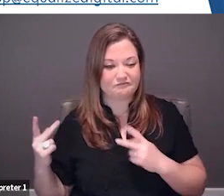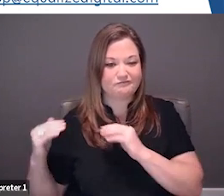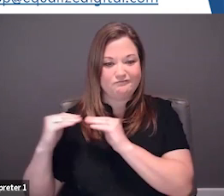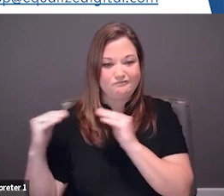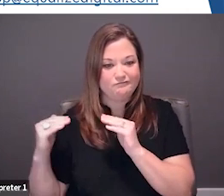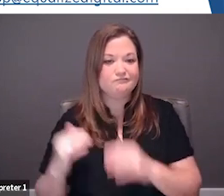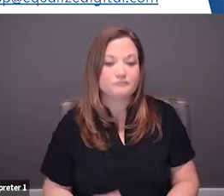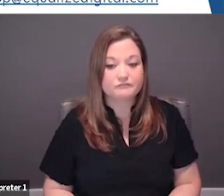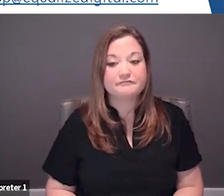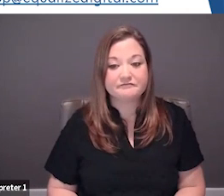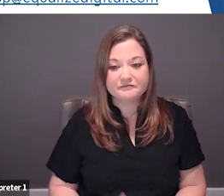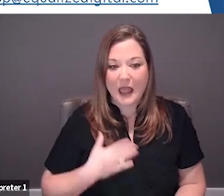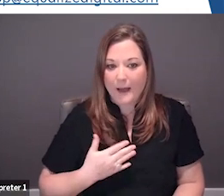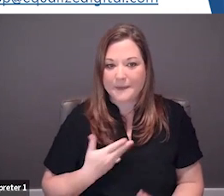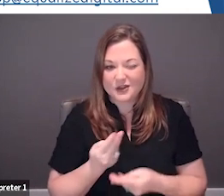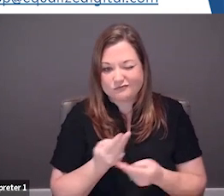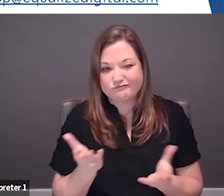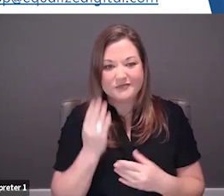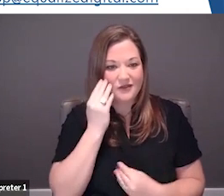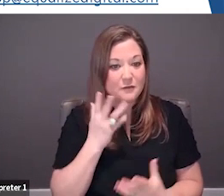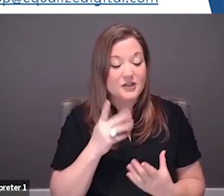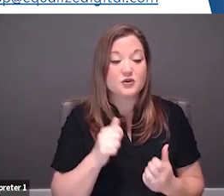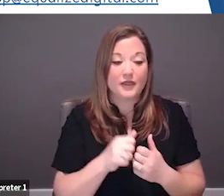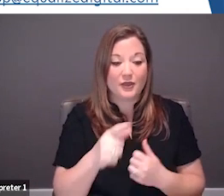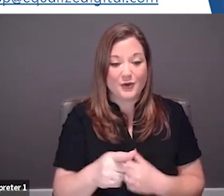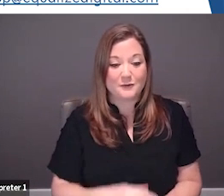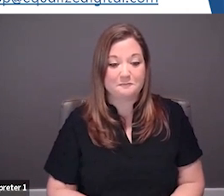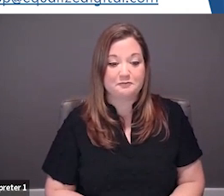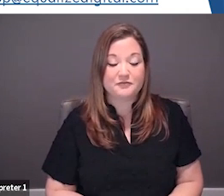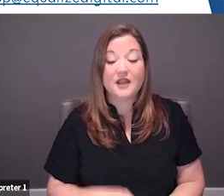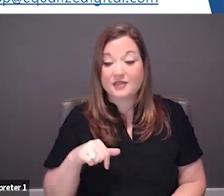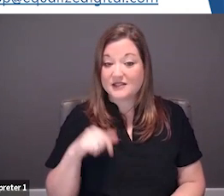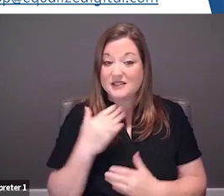This is part of the official meetup program. Unfortunately, the Meetup Community Foundation